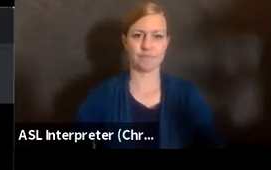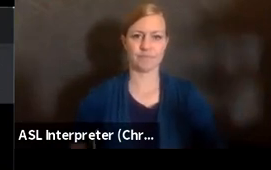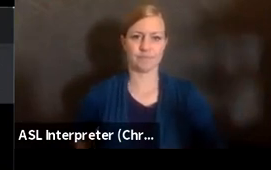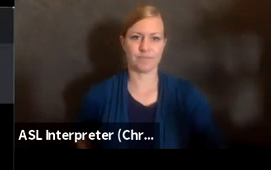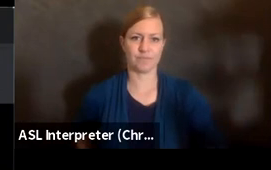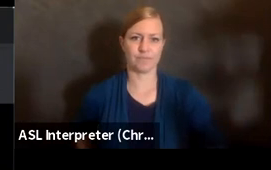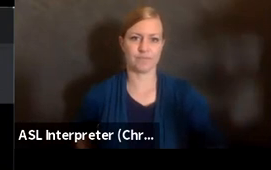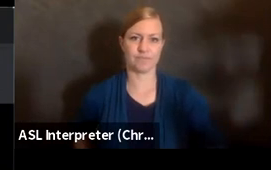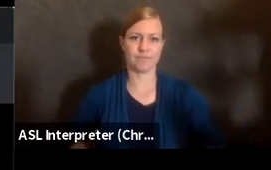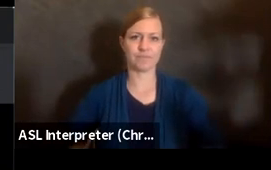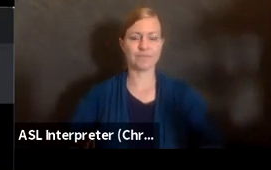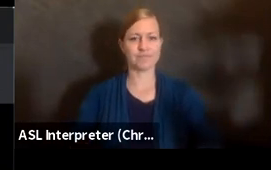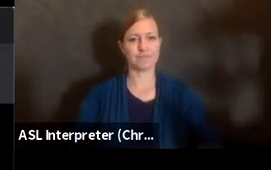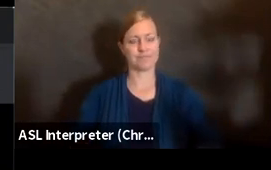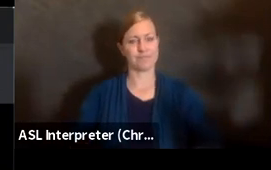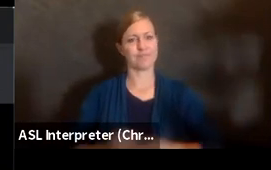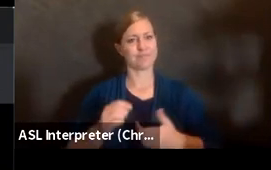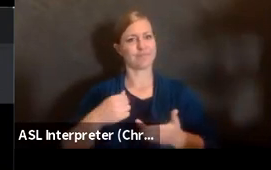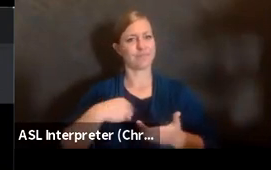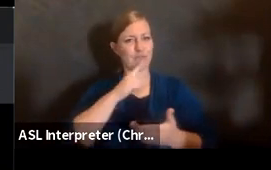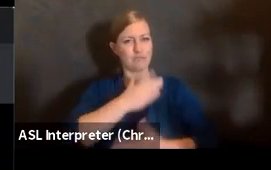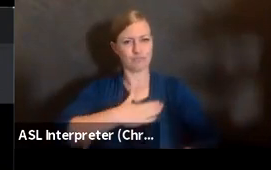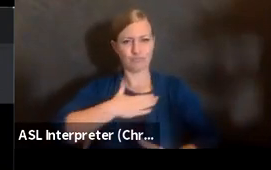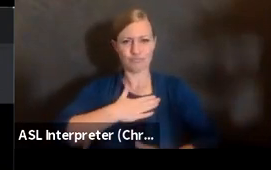ESD 113 - Andrew Hickman: I really do love using the Zoom polls with how fast we gather information.